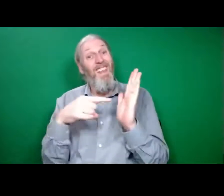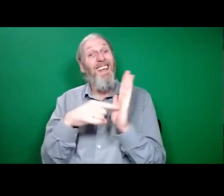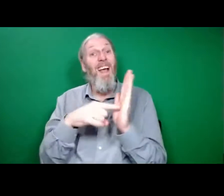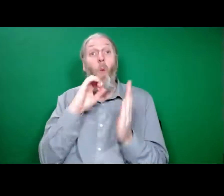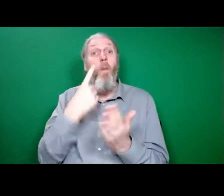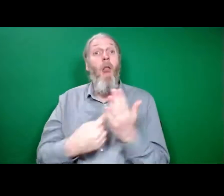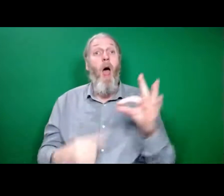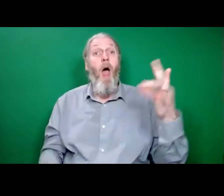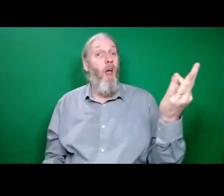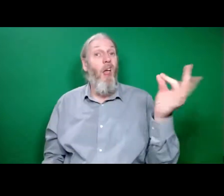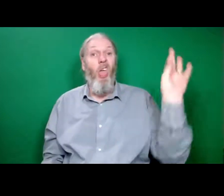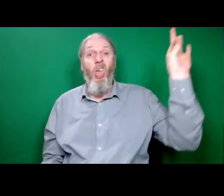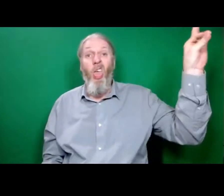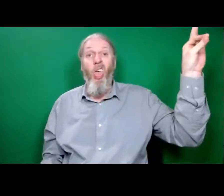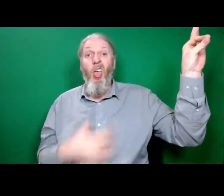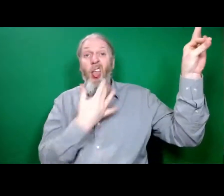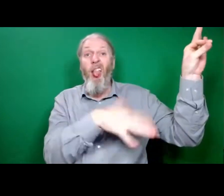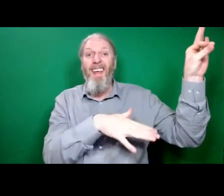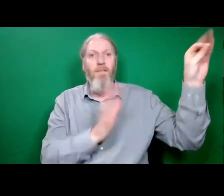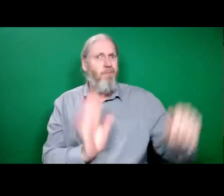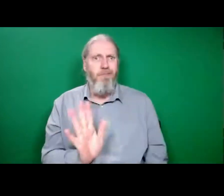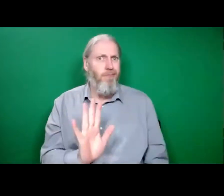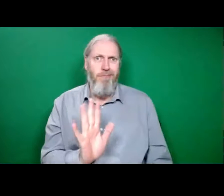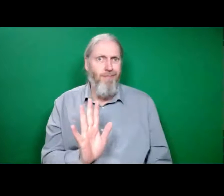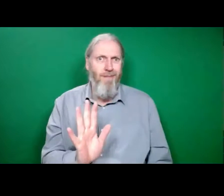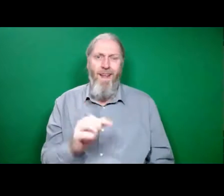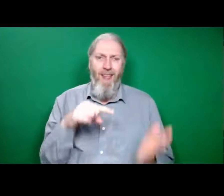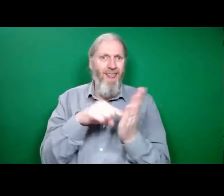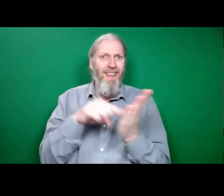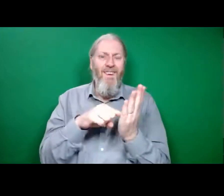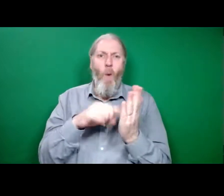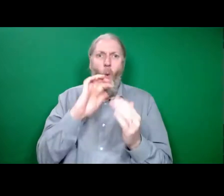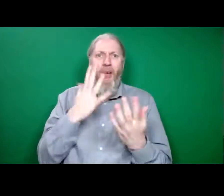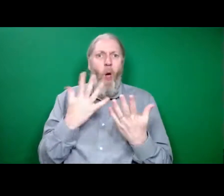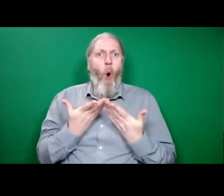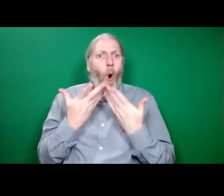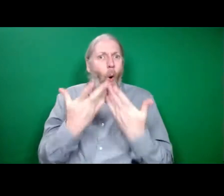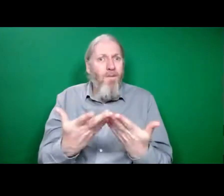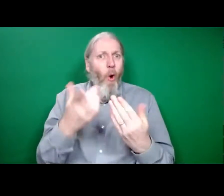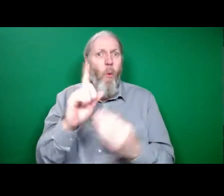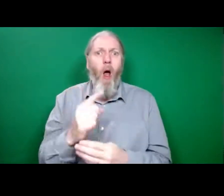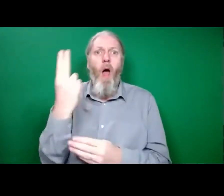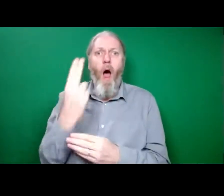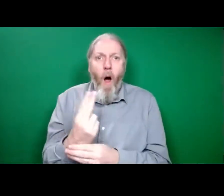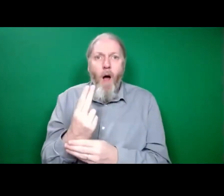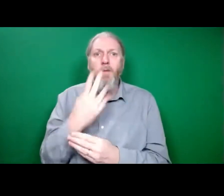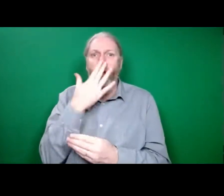the wider strategic ambition of SELEP and the Arts Council England, as articulated in SELEP in the